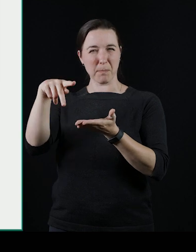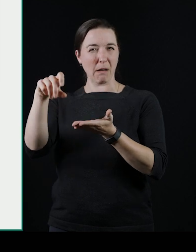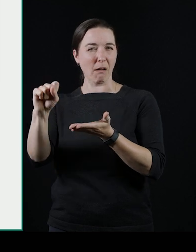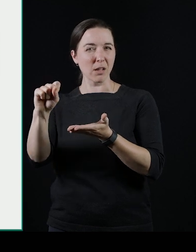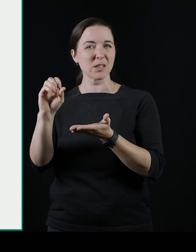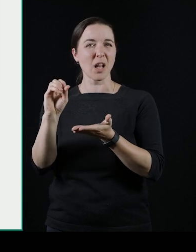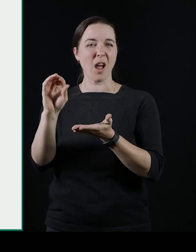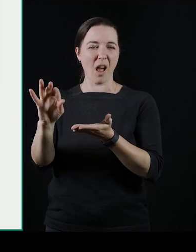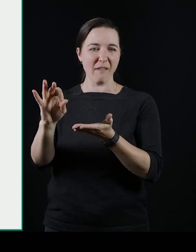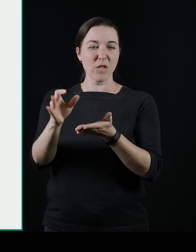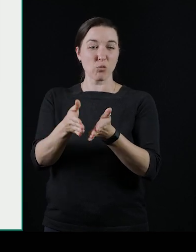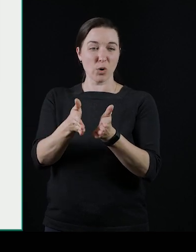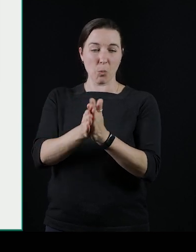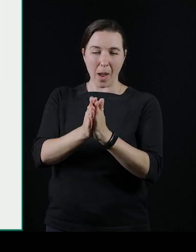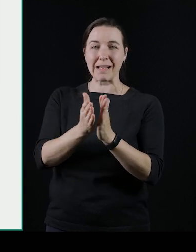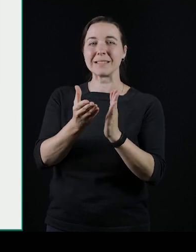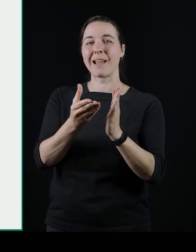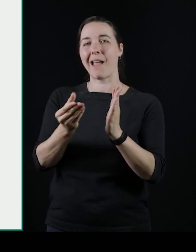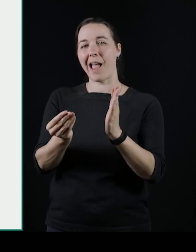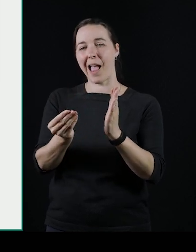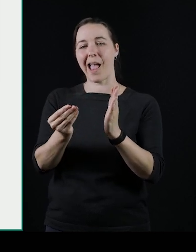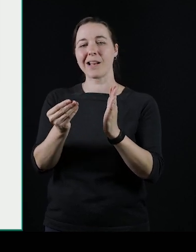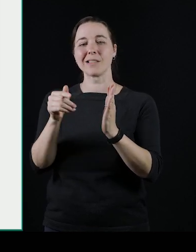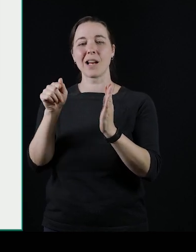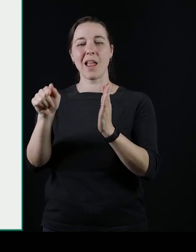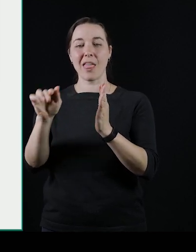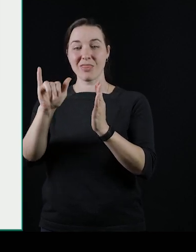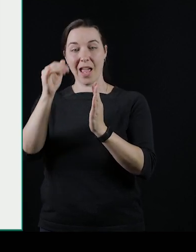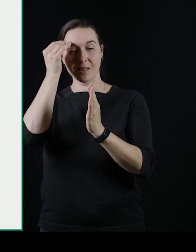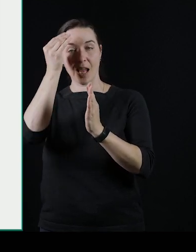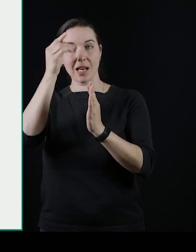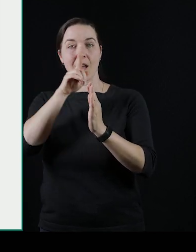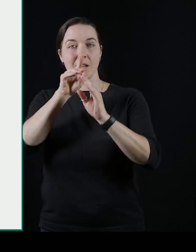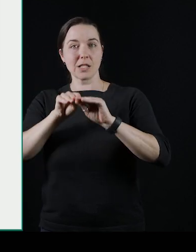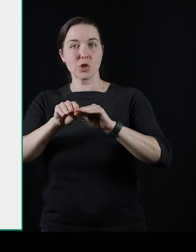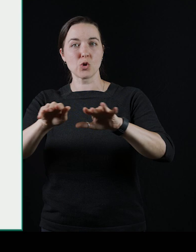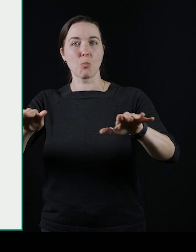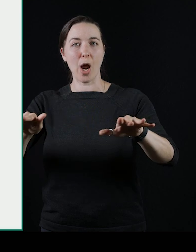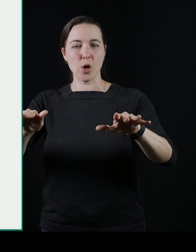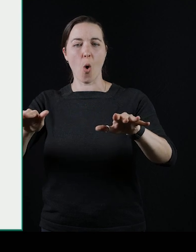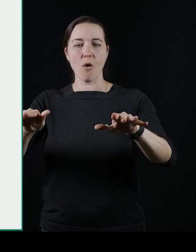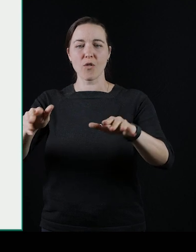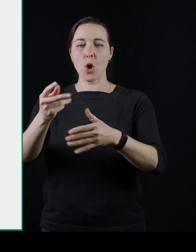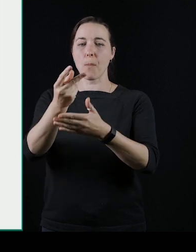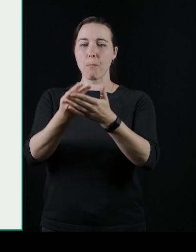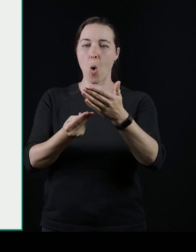of requests, and the data is spread over both relational databases